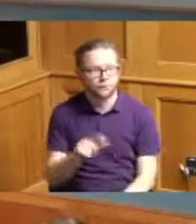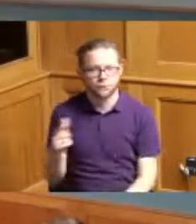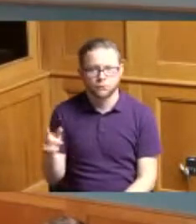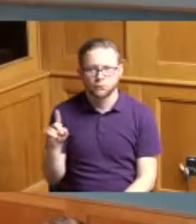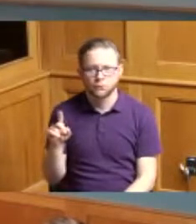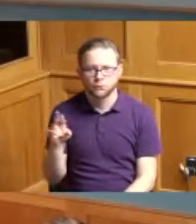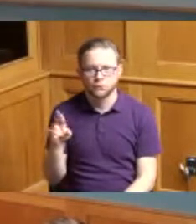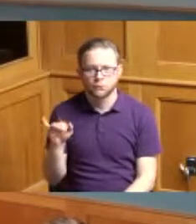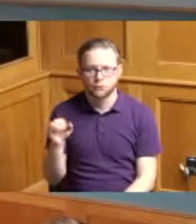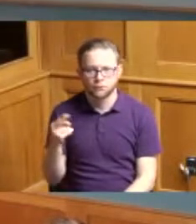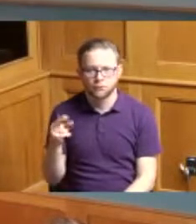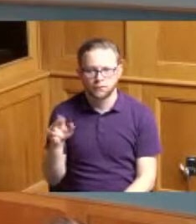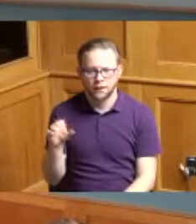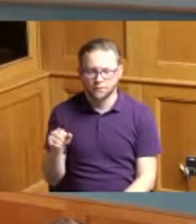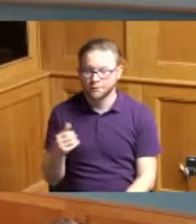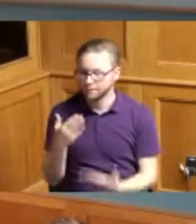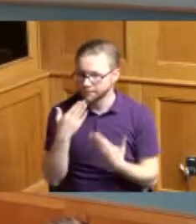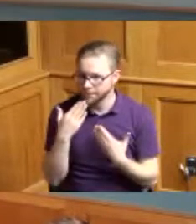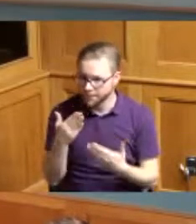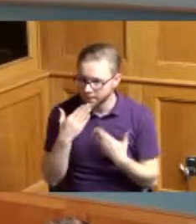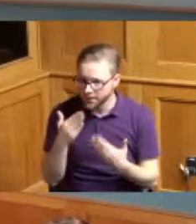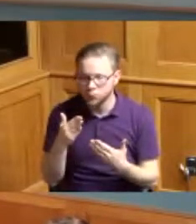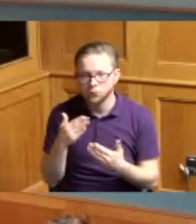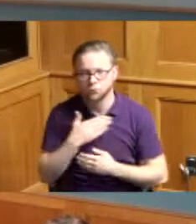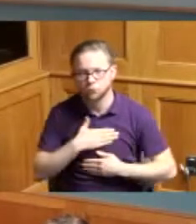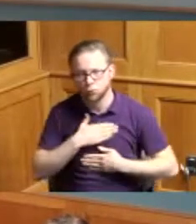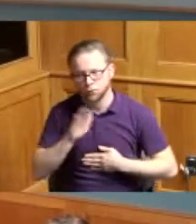thank you Director for being here I appreciate the update I too I'm getting phone calls about